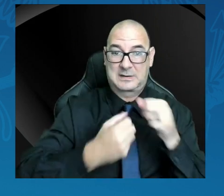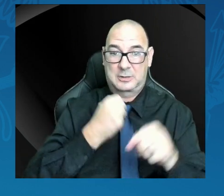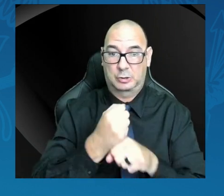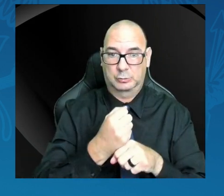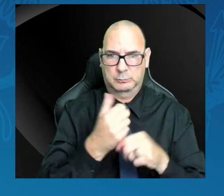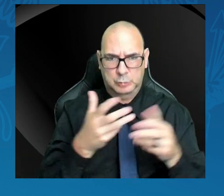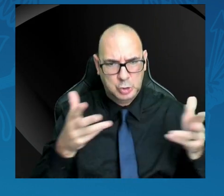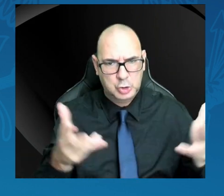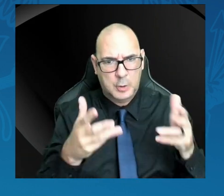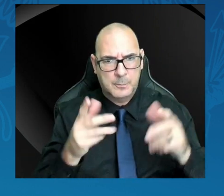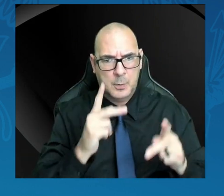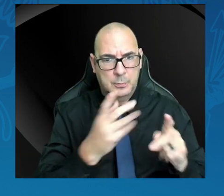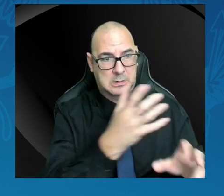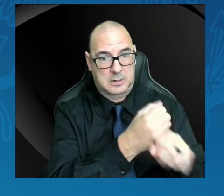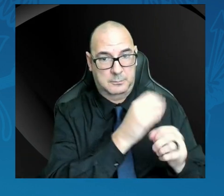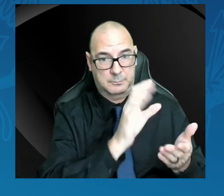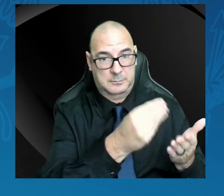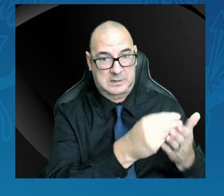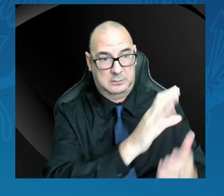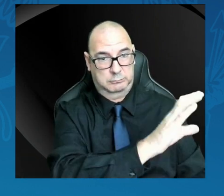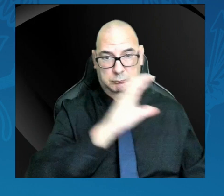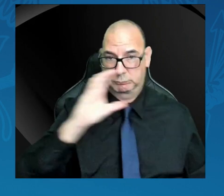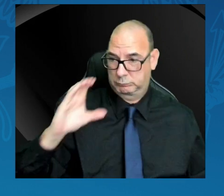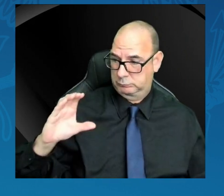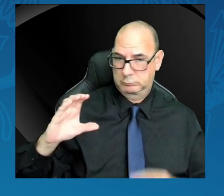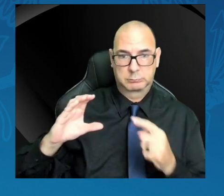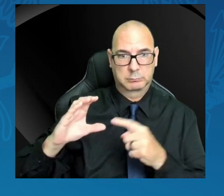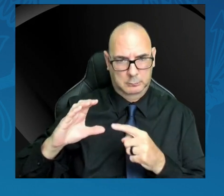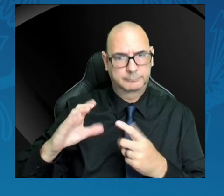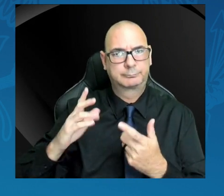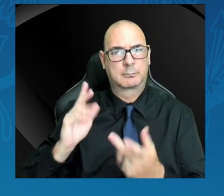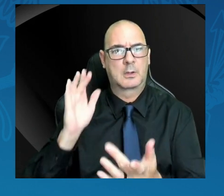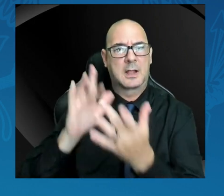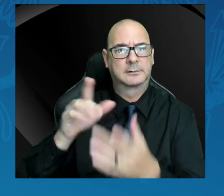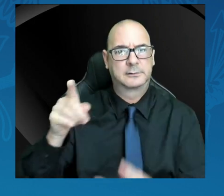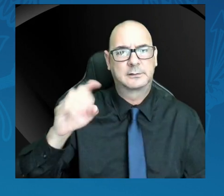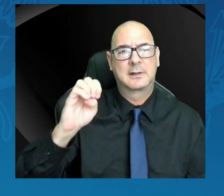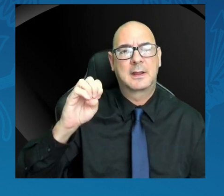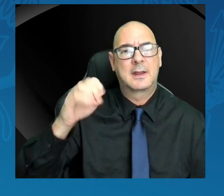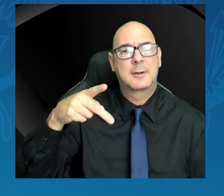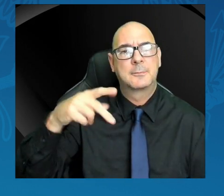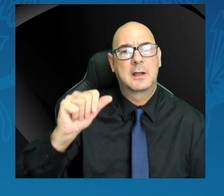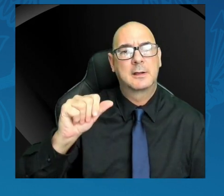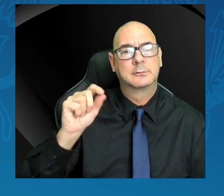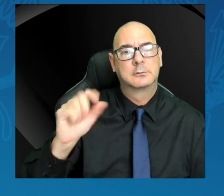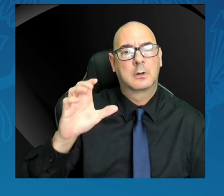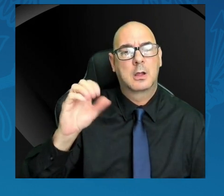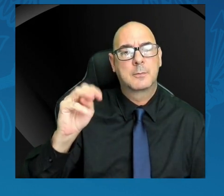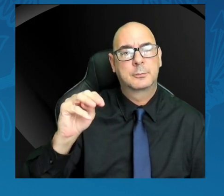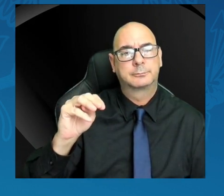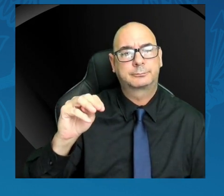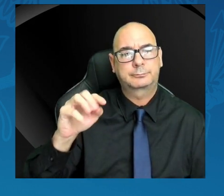dot gov slash clean school bus, which features a number of tools to assist prospective applicants